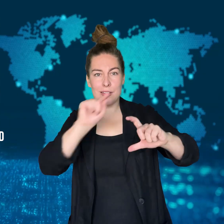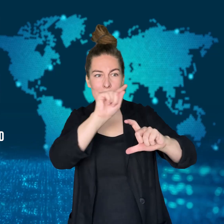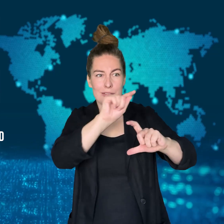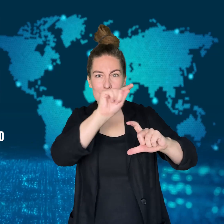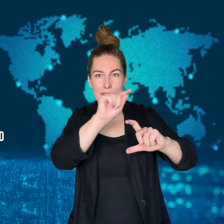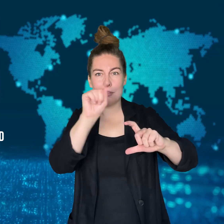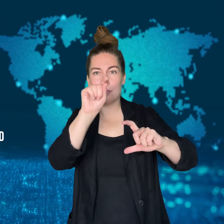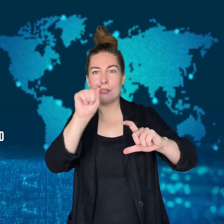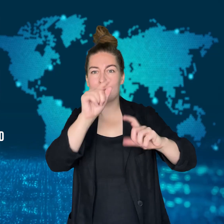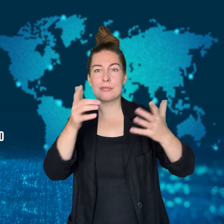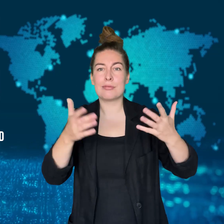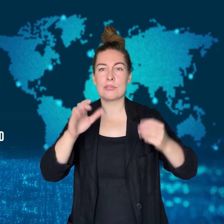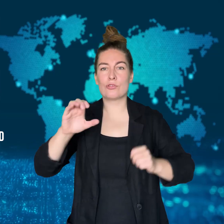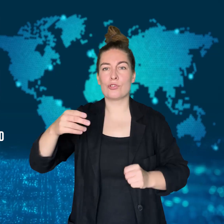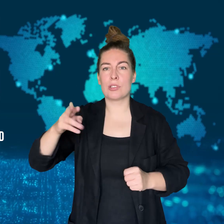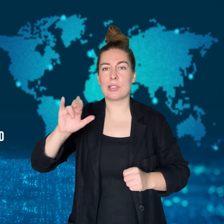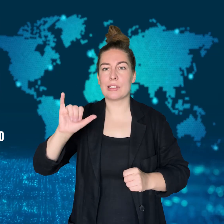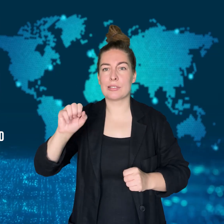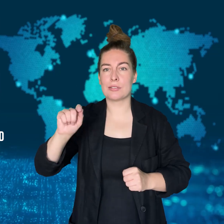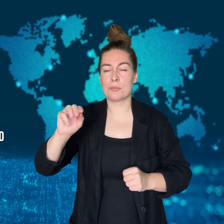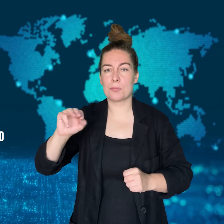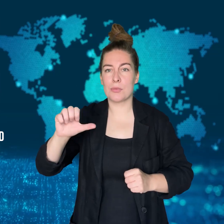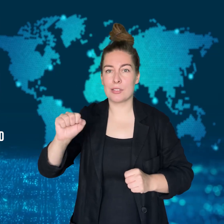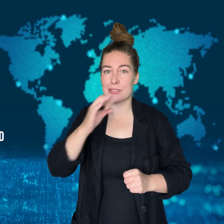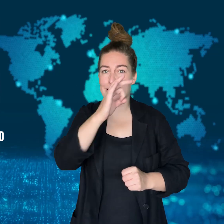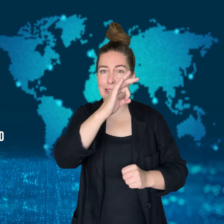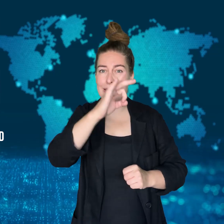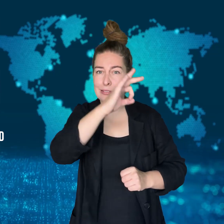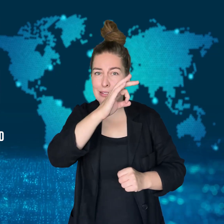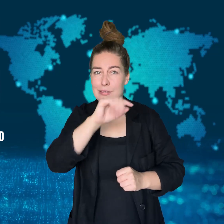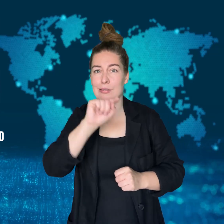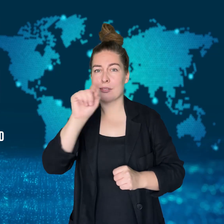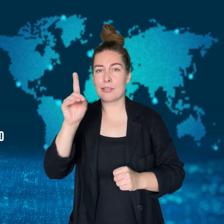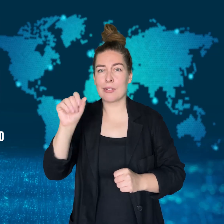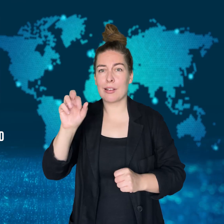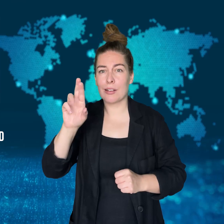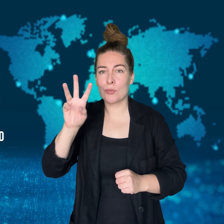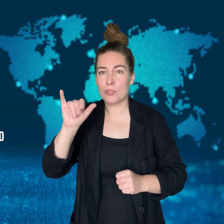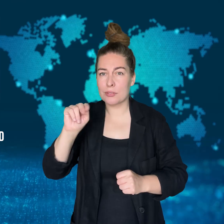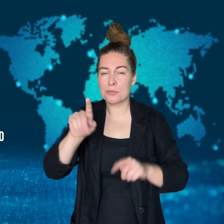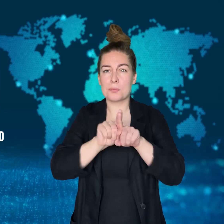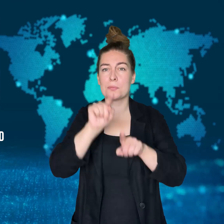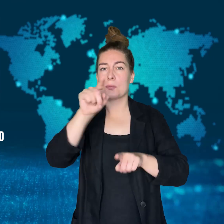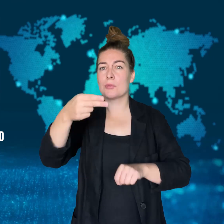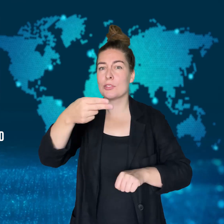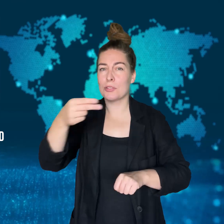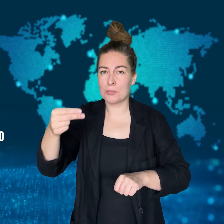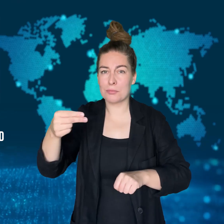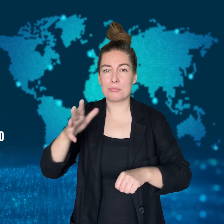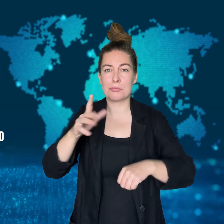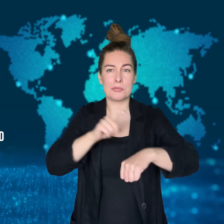Most of them were arrested and detained on Christmas Island